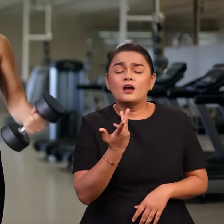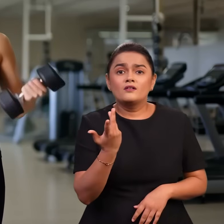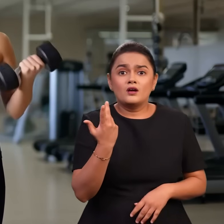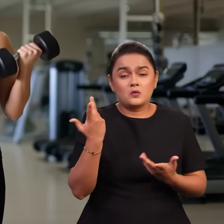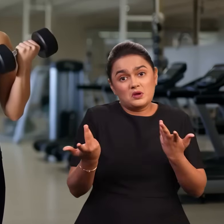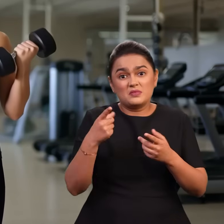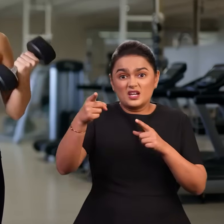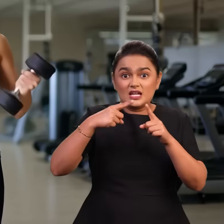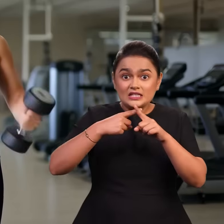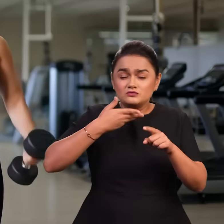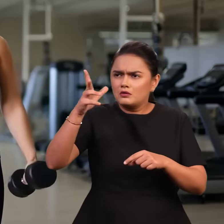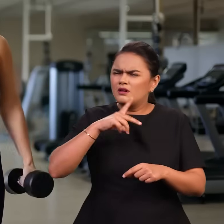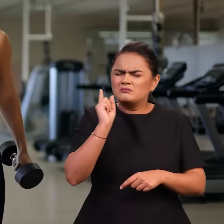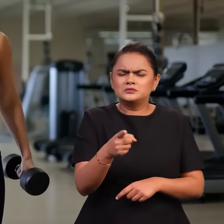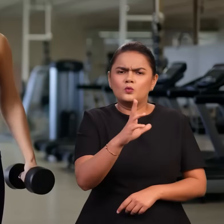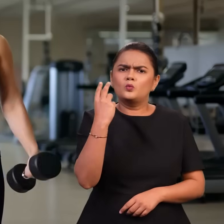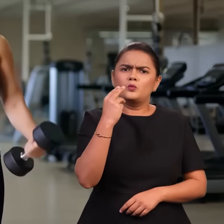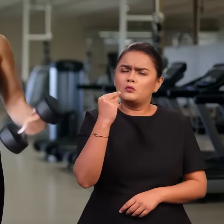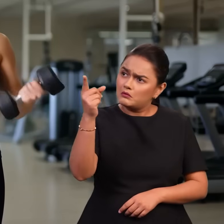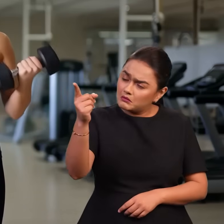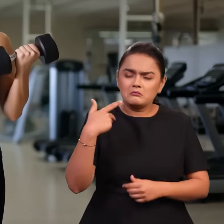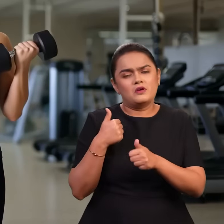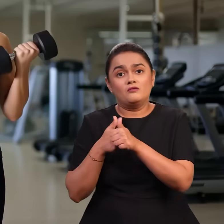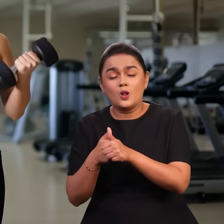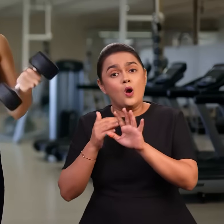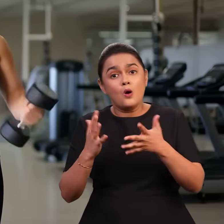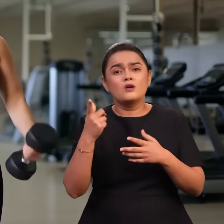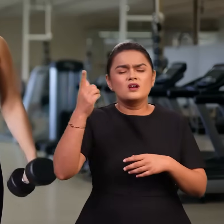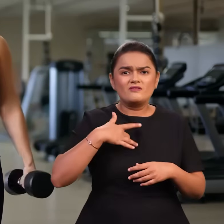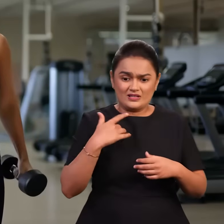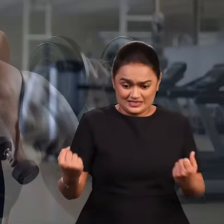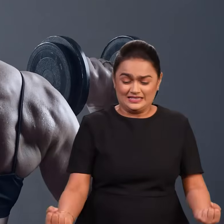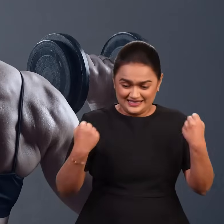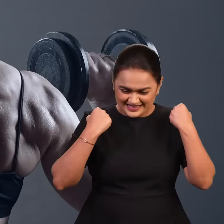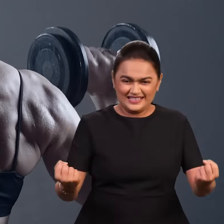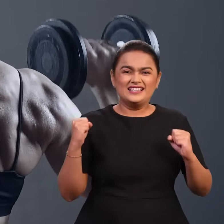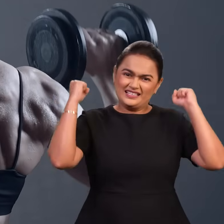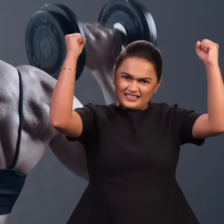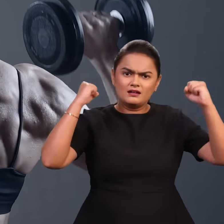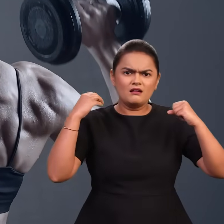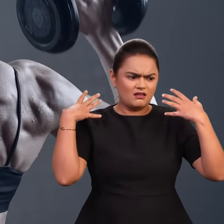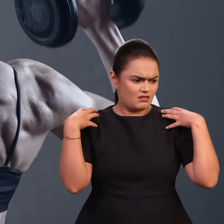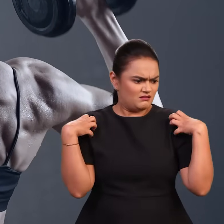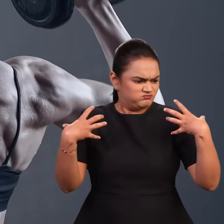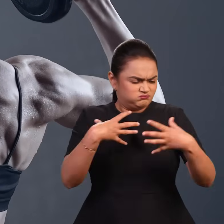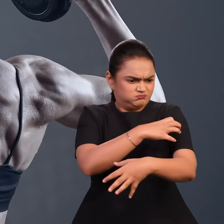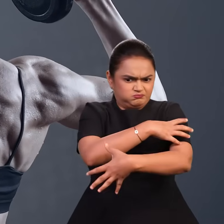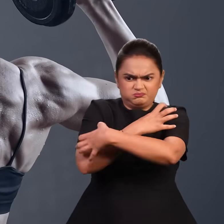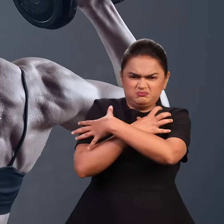Because either the trainers are not telling them, or they feel that muscle training changes the shape of the body.